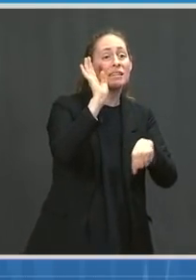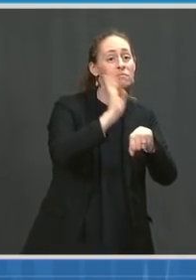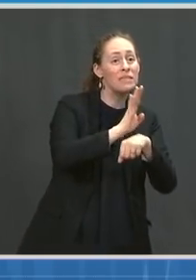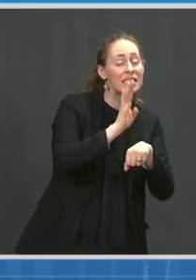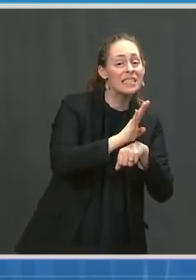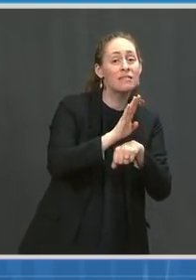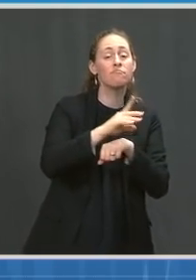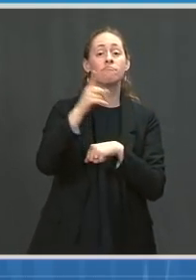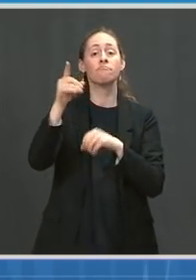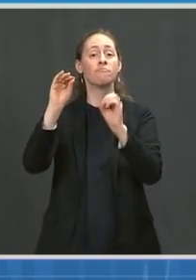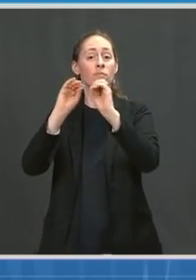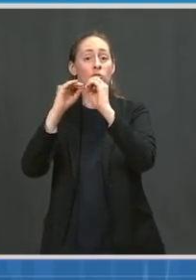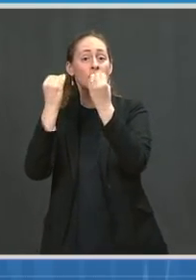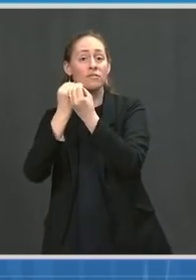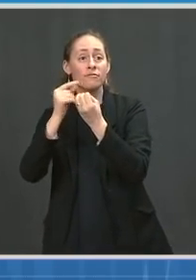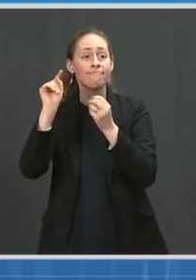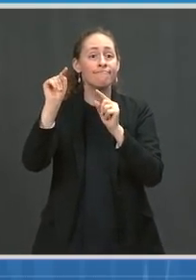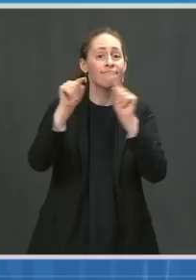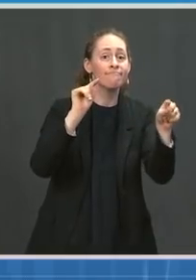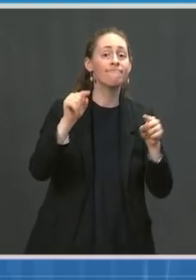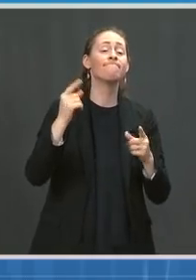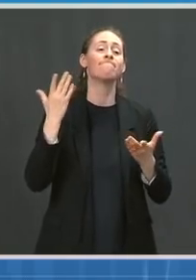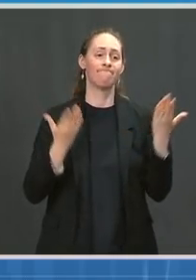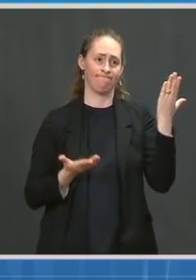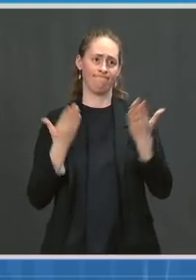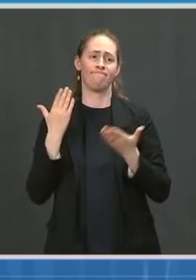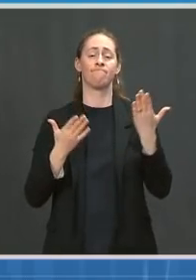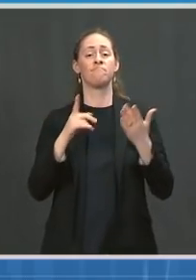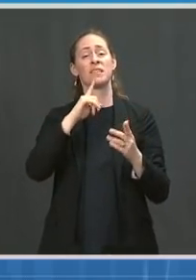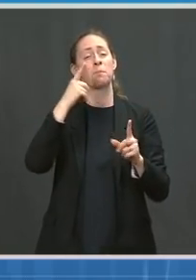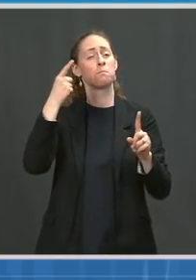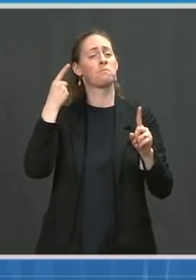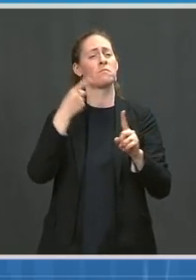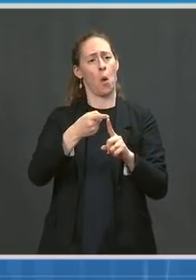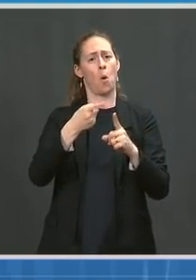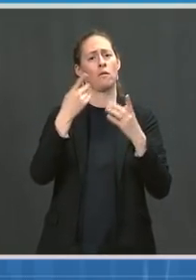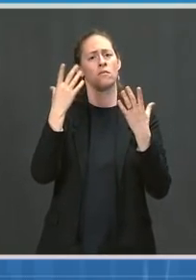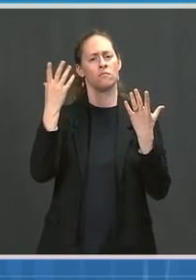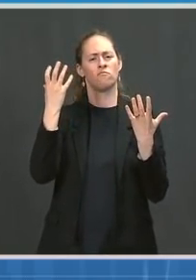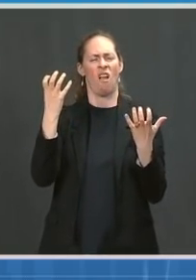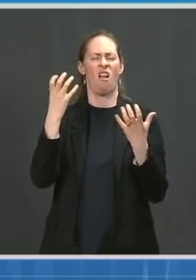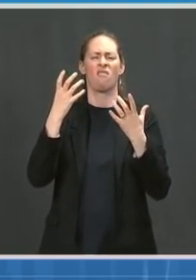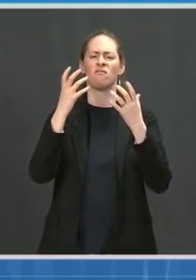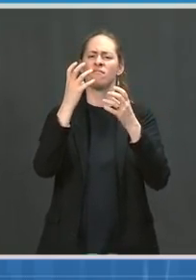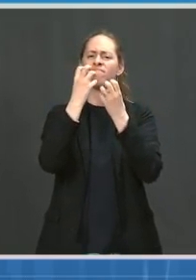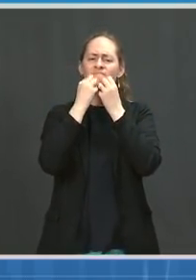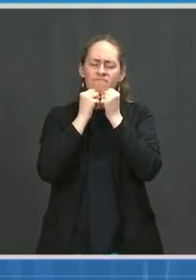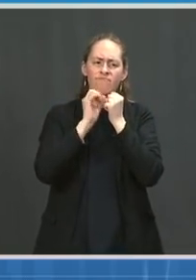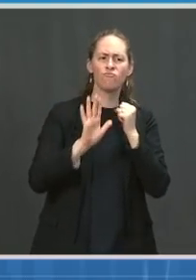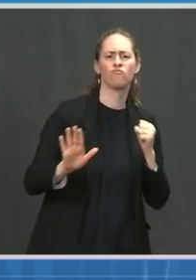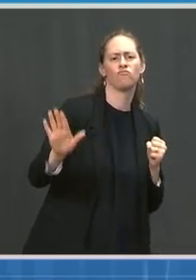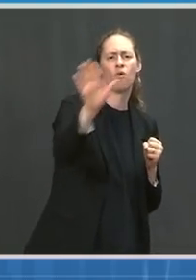and that's about protecting Americans' privacy and their rights so the systems aren't used unfairly.